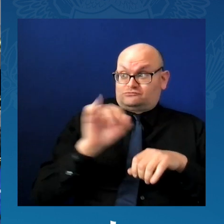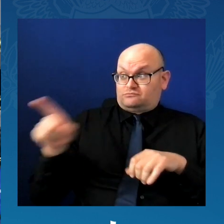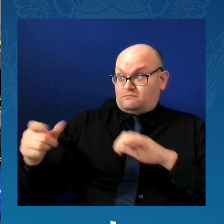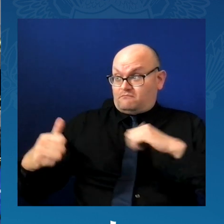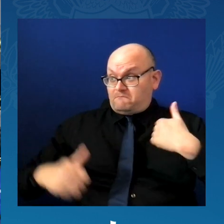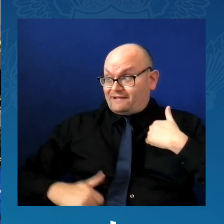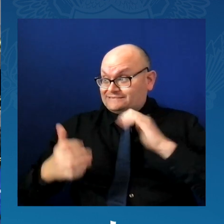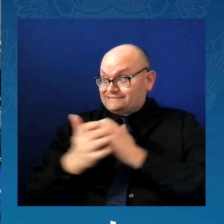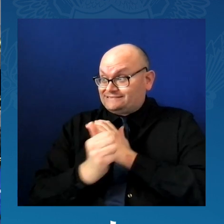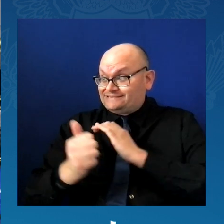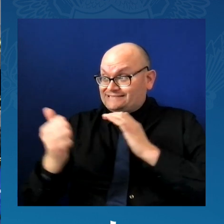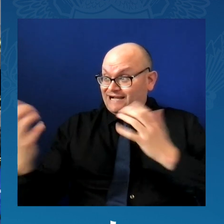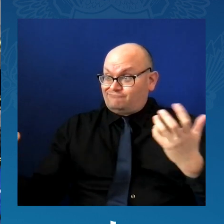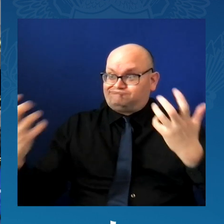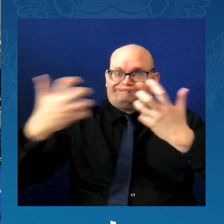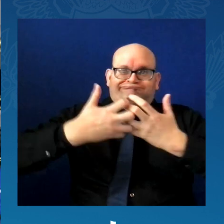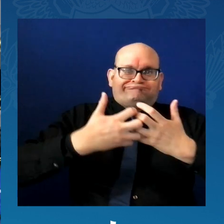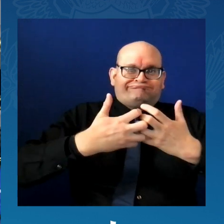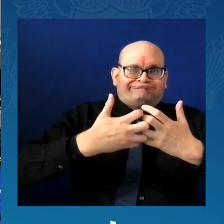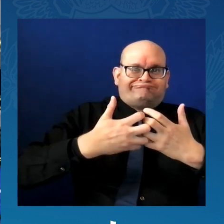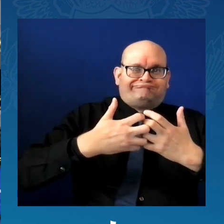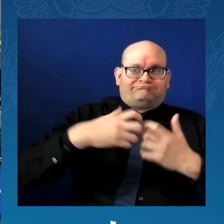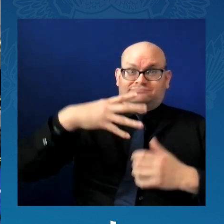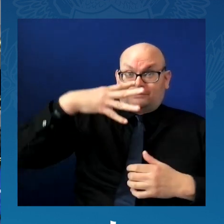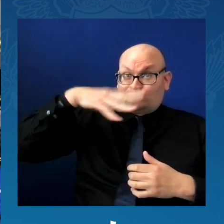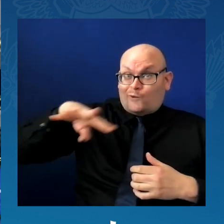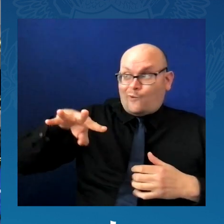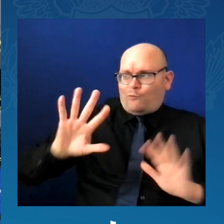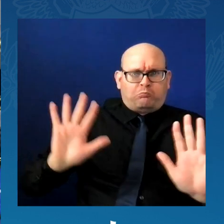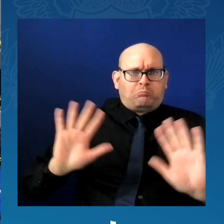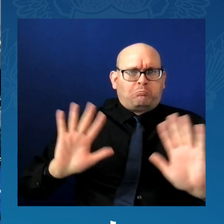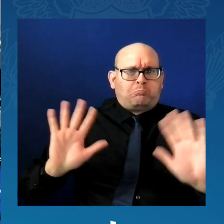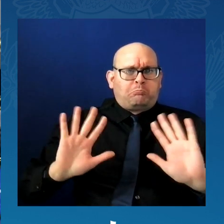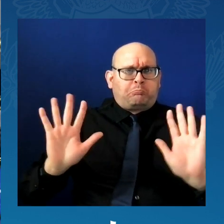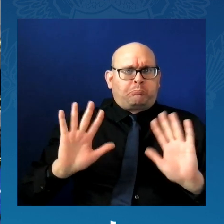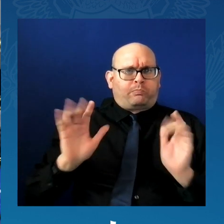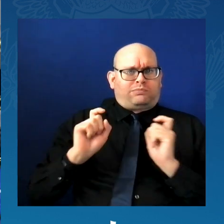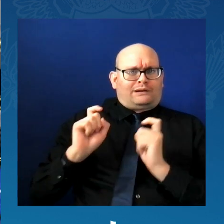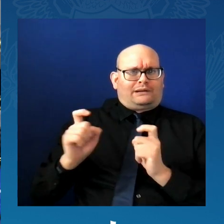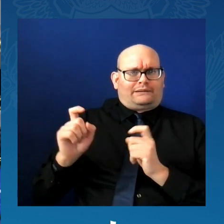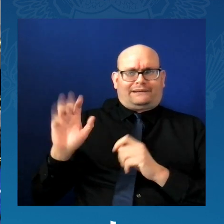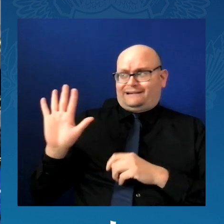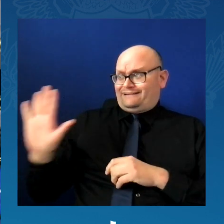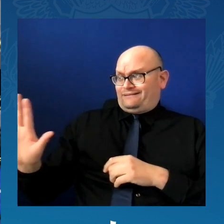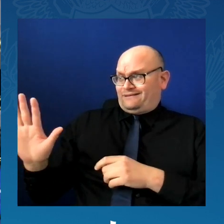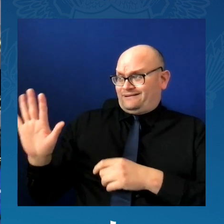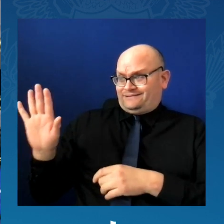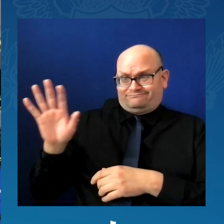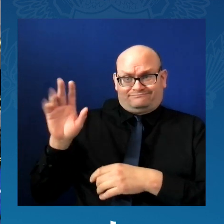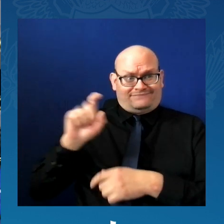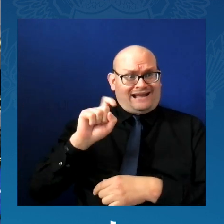and is now making an incredible contribution to our industry. Finally, if the space industry